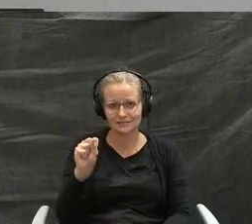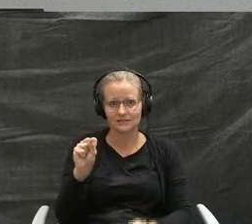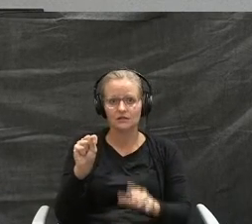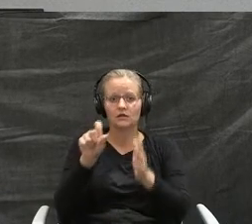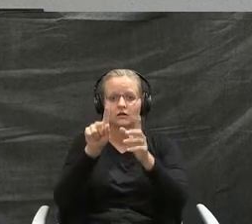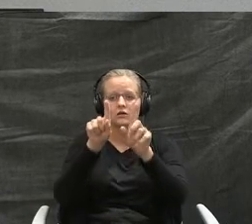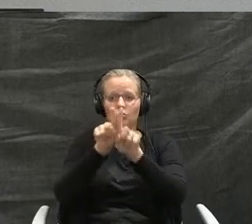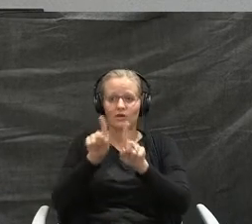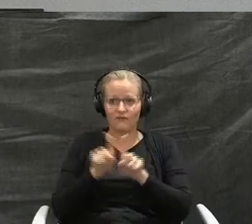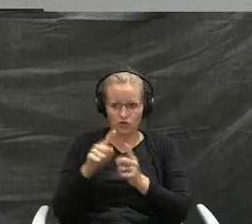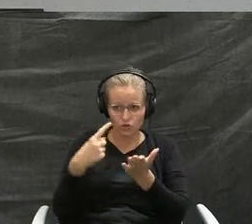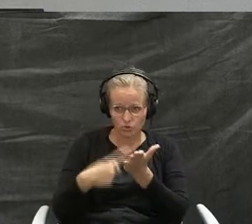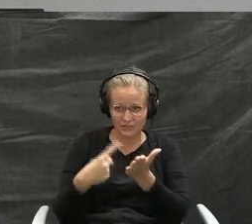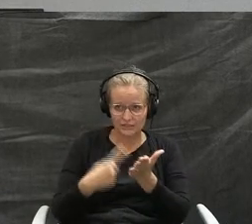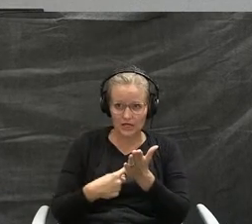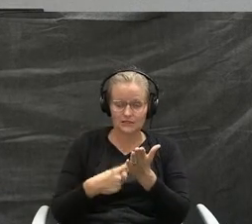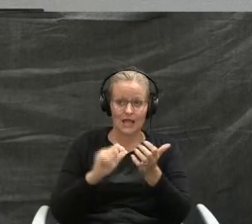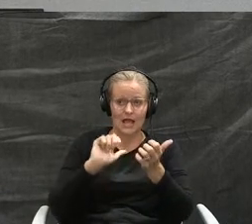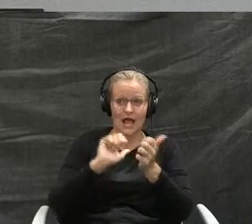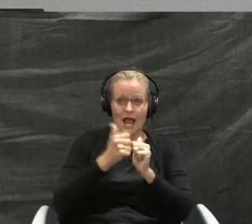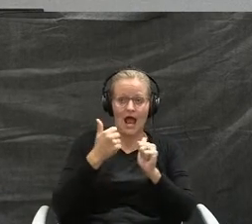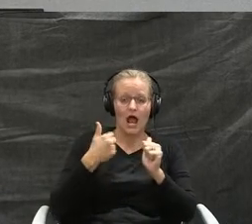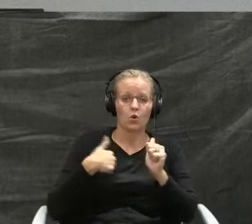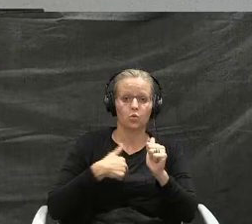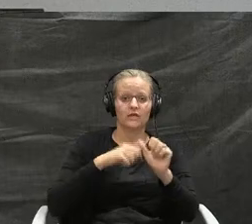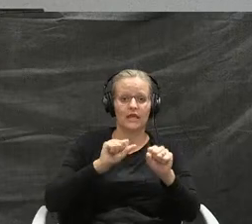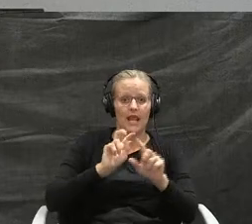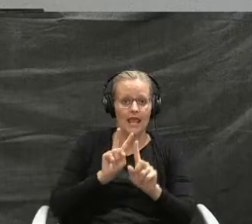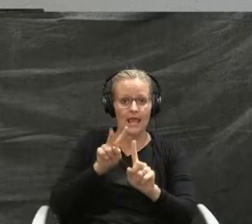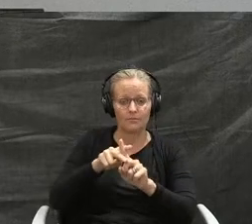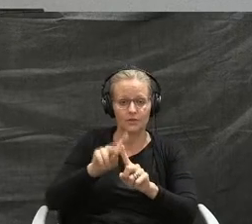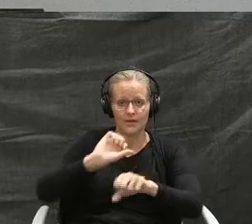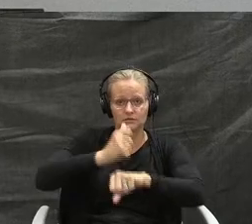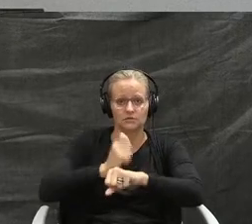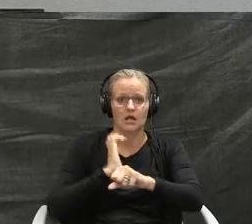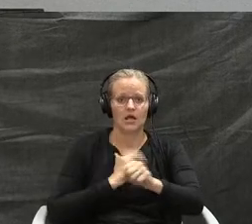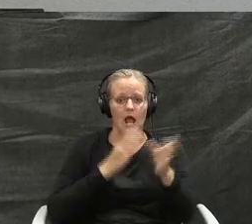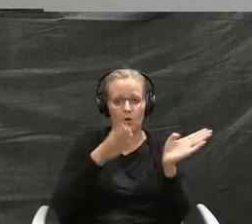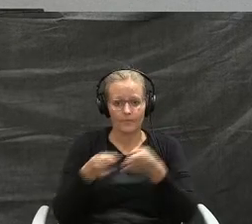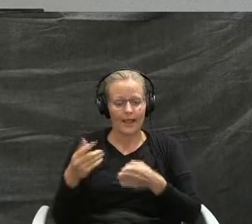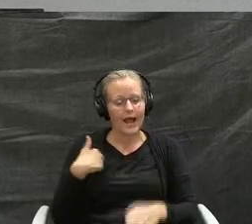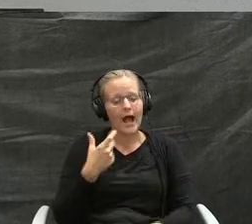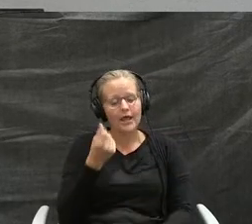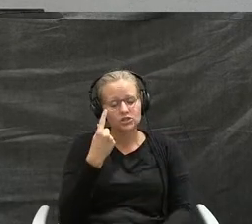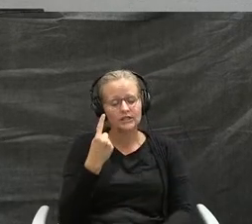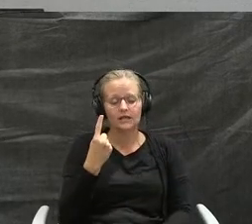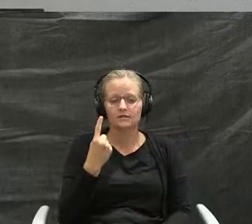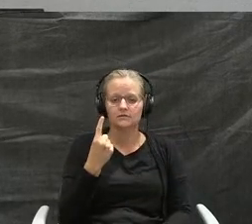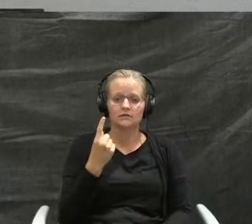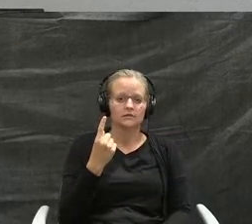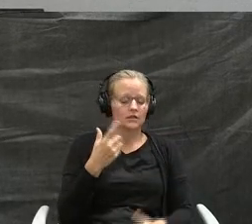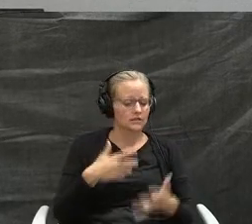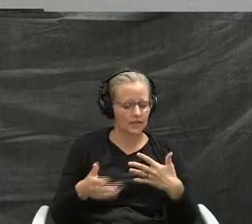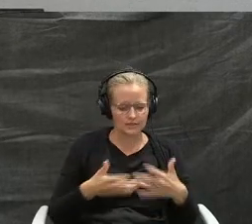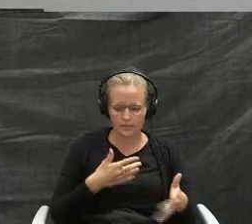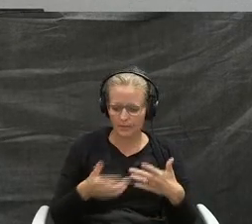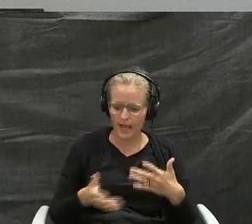And I realized that every point I make will have someone who disagrees with it, so will probably get a ton of emails with every point I make your.